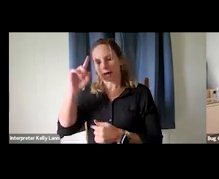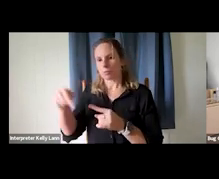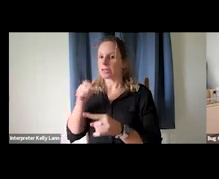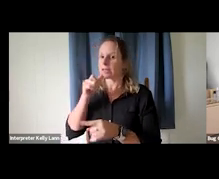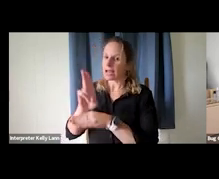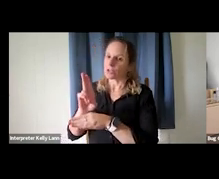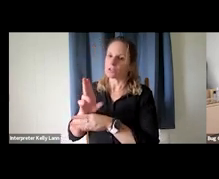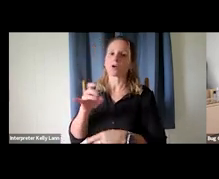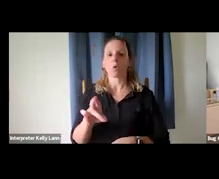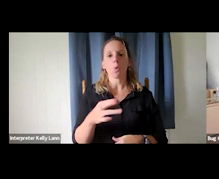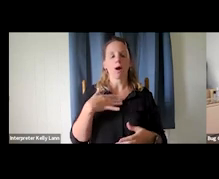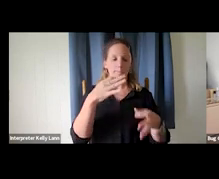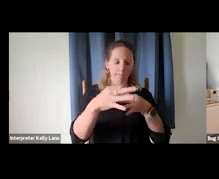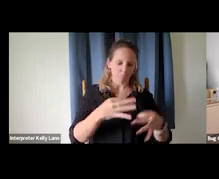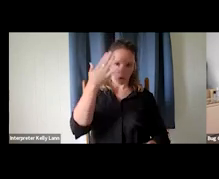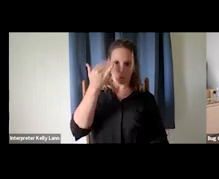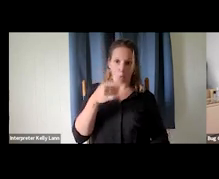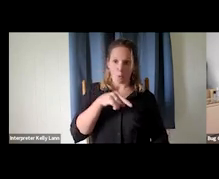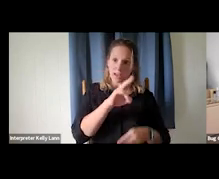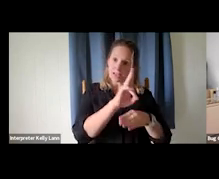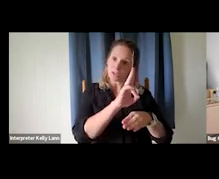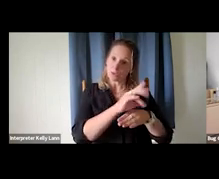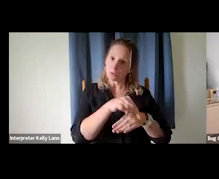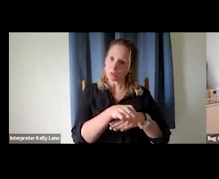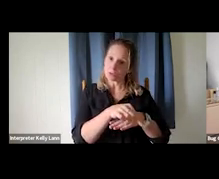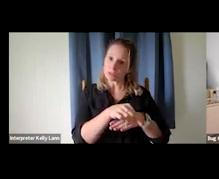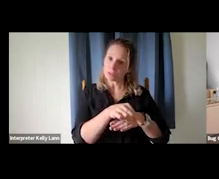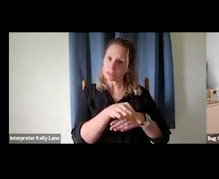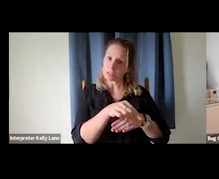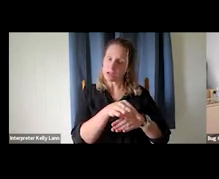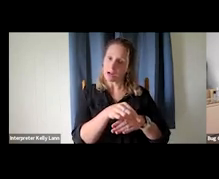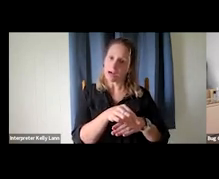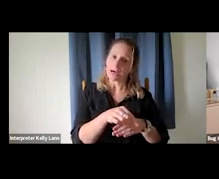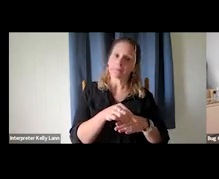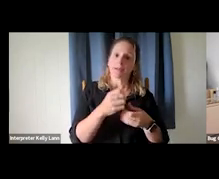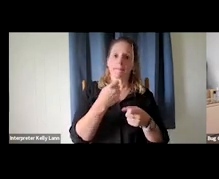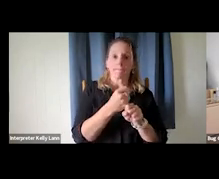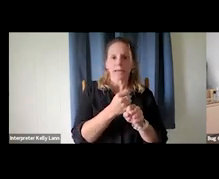Or I would describe why that use exasperated that behavior, that that behavior was something